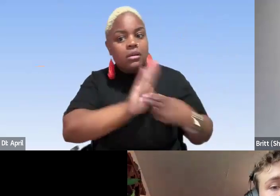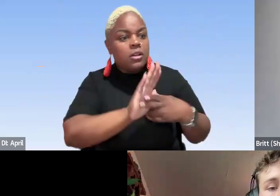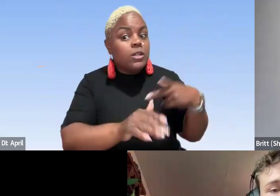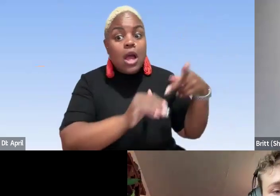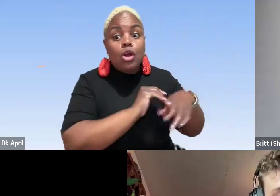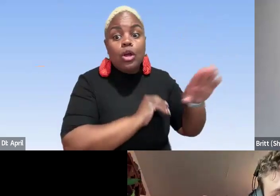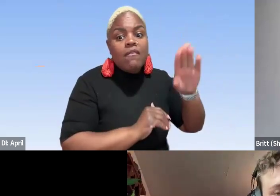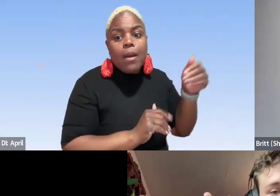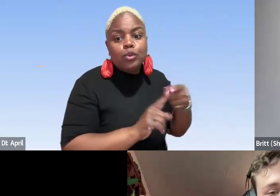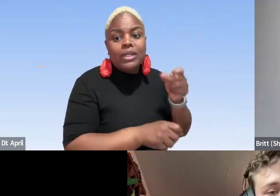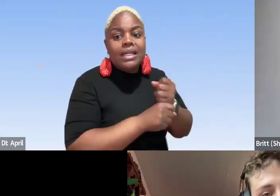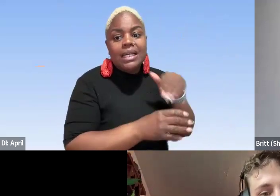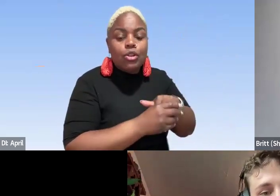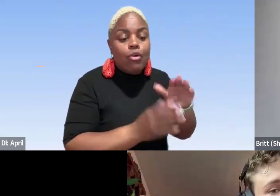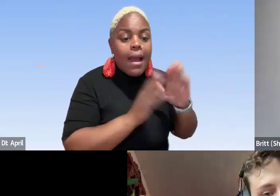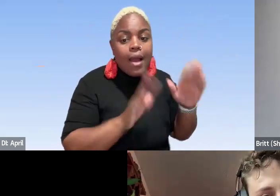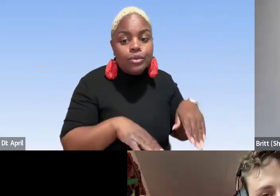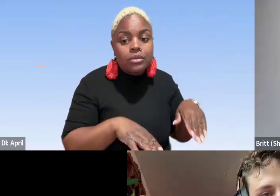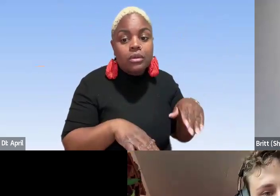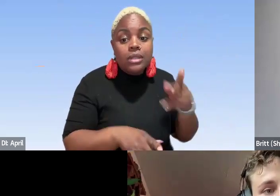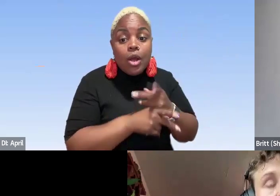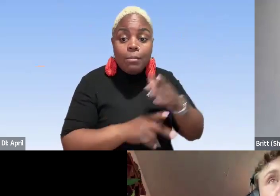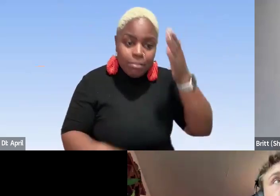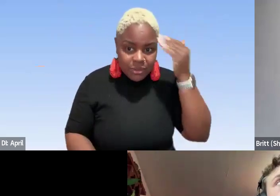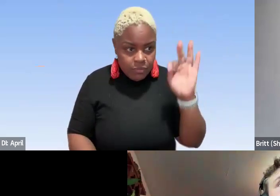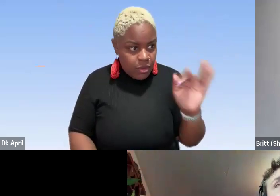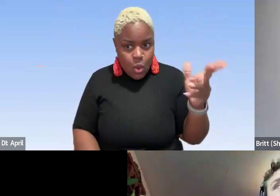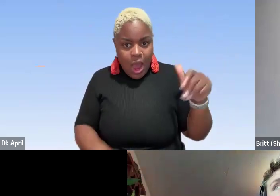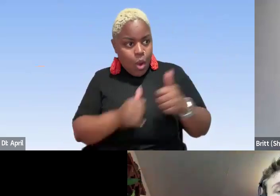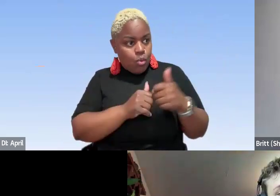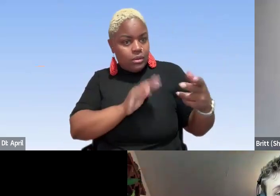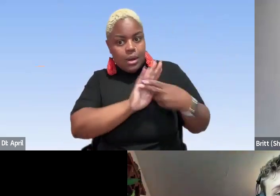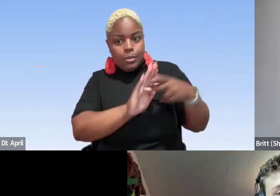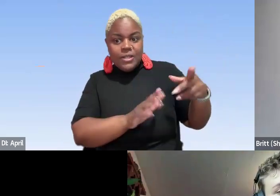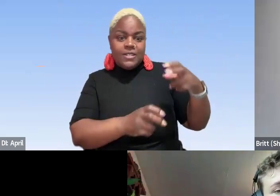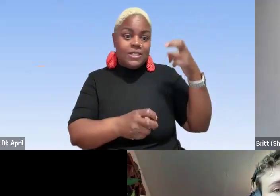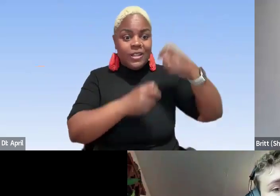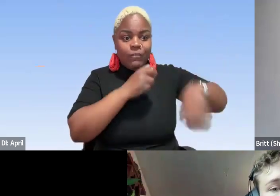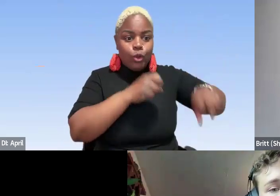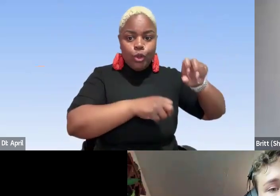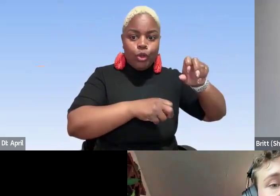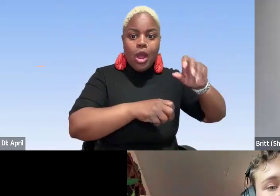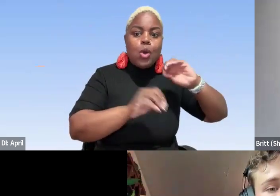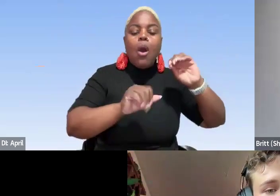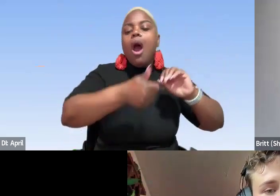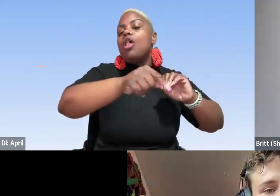Because if you are labeled as too difficult, no agencies will take you, right? So, these are the stakes that are at play every single day